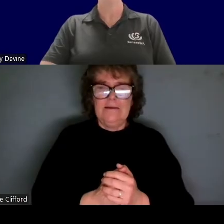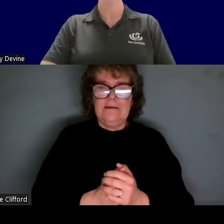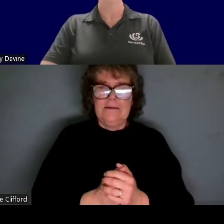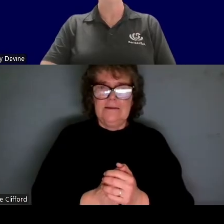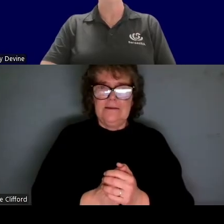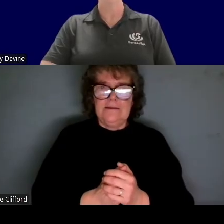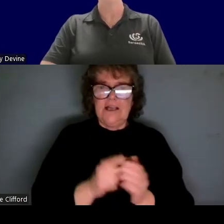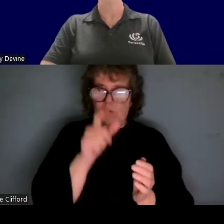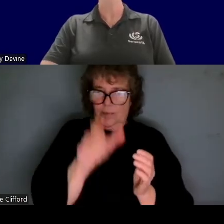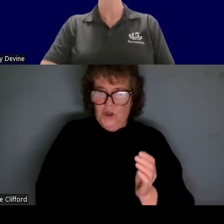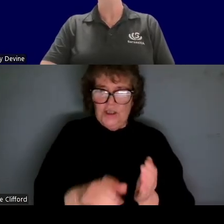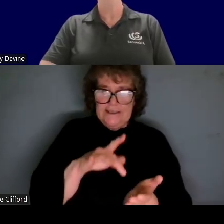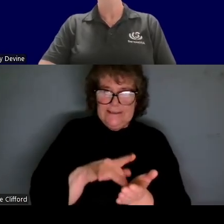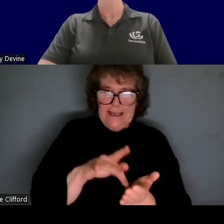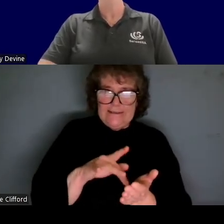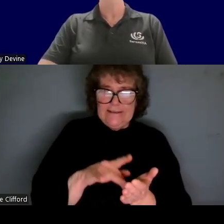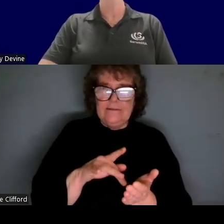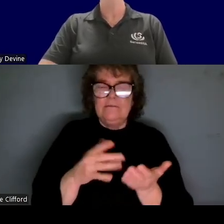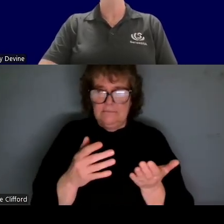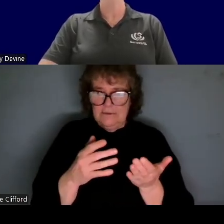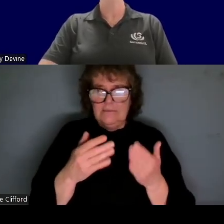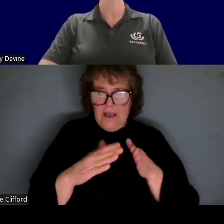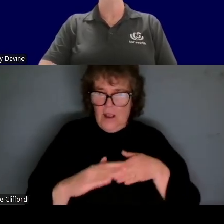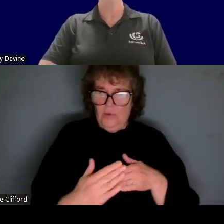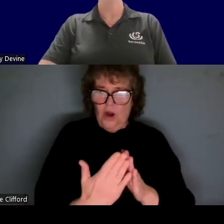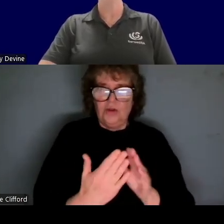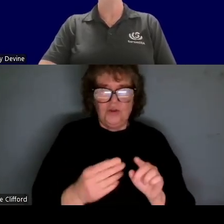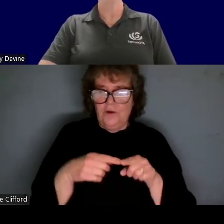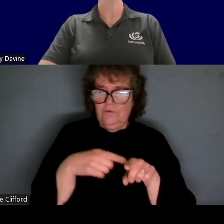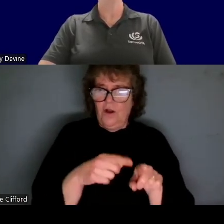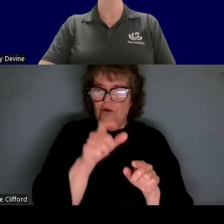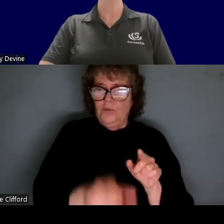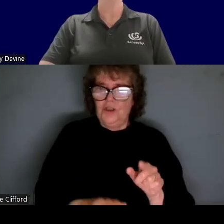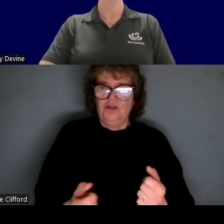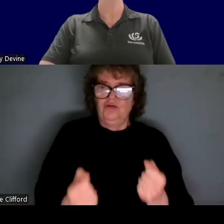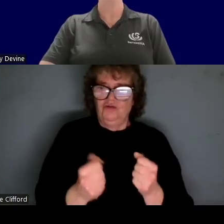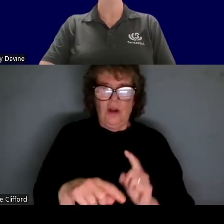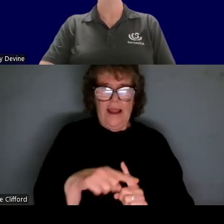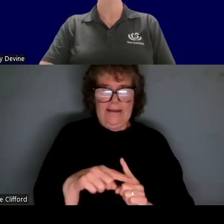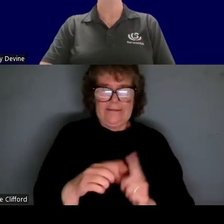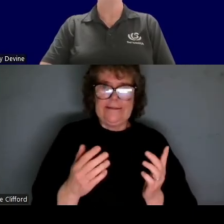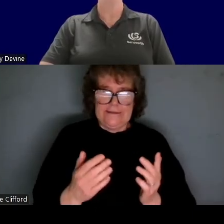strengths based approach. We strive to collaborate and co-design any strategies